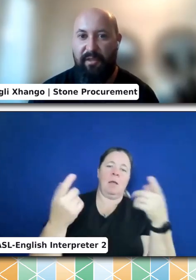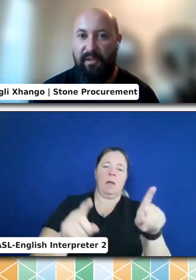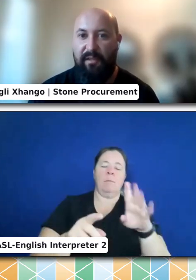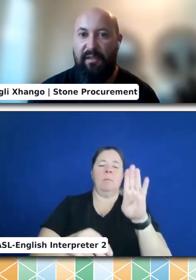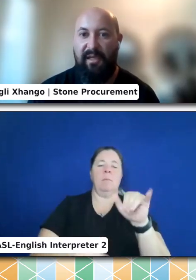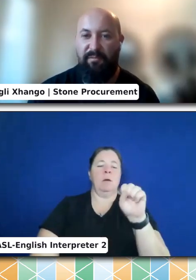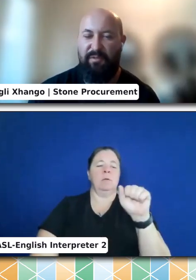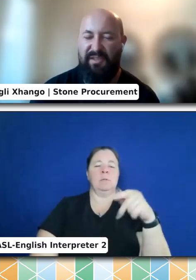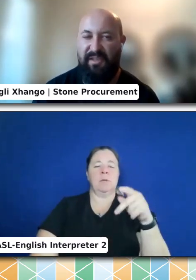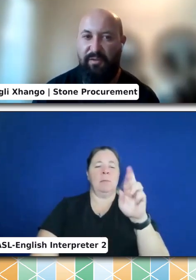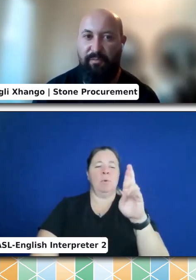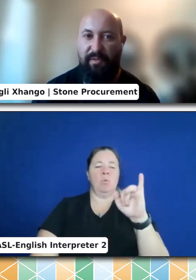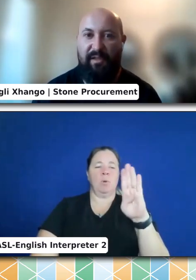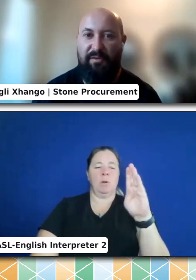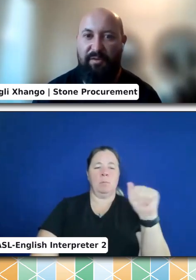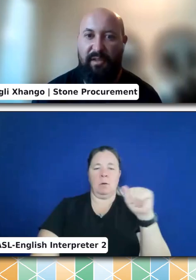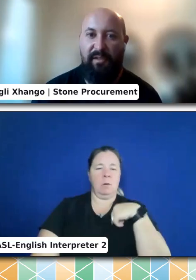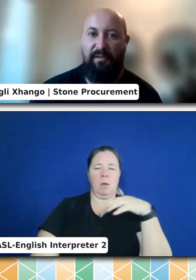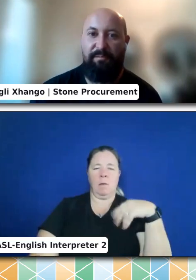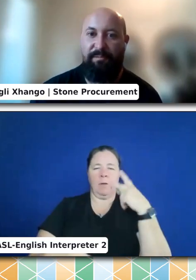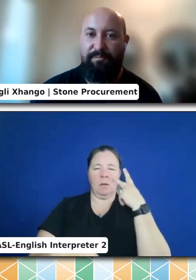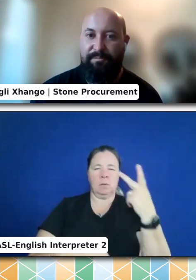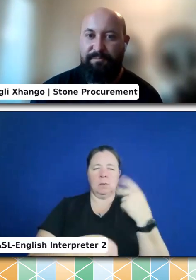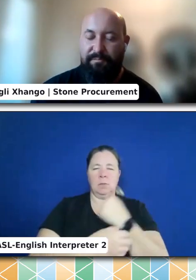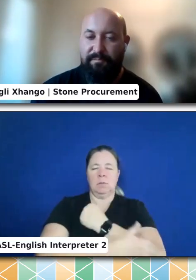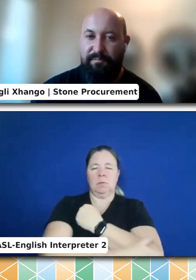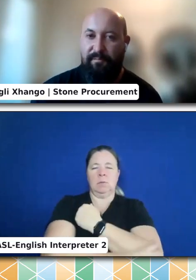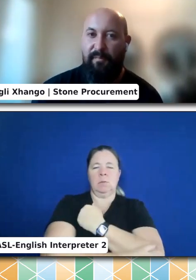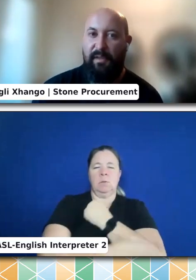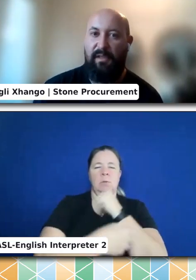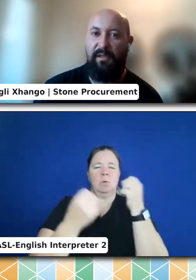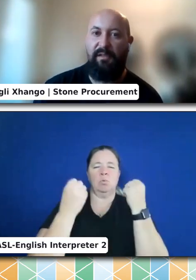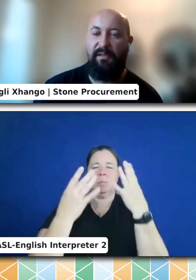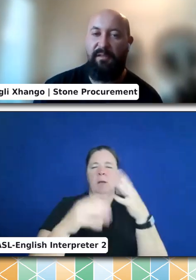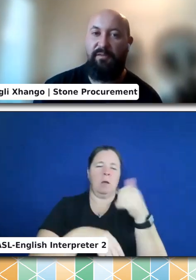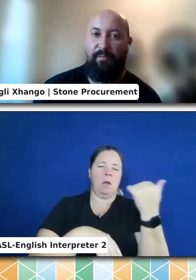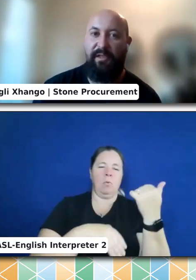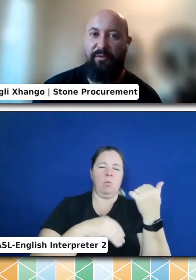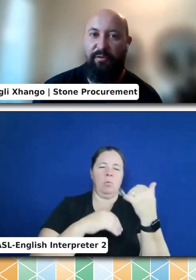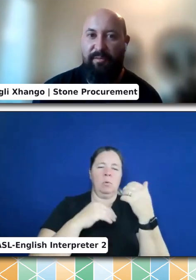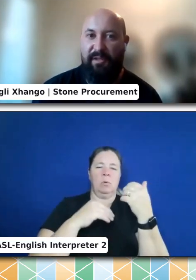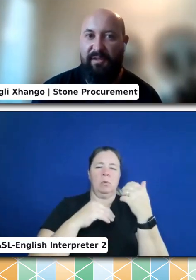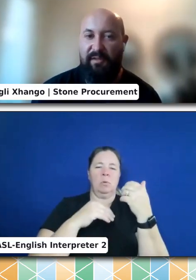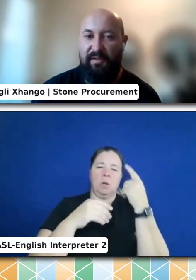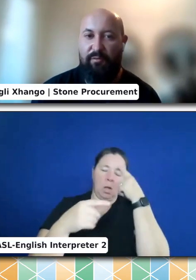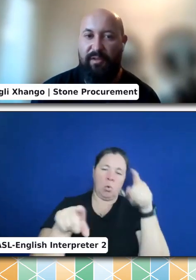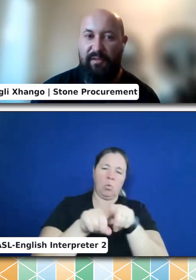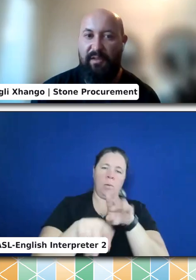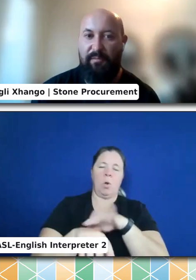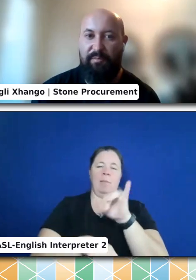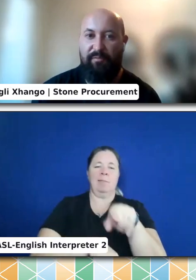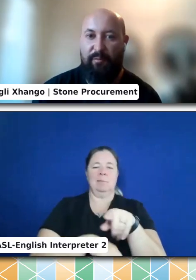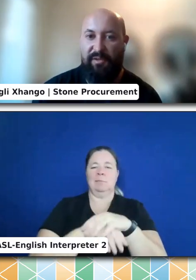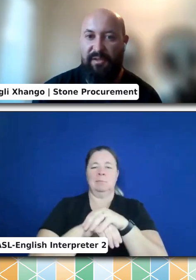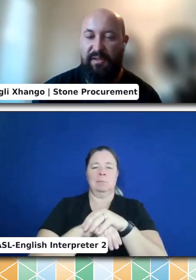I haven't really seen too many other, uh… too many other agreements on this, or, like, uh, prerequisites.